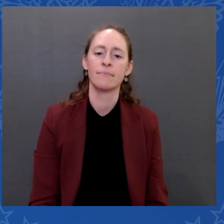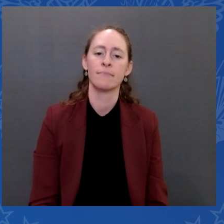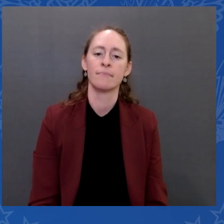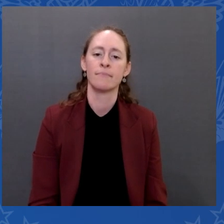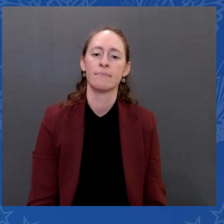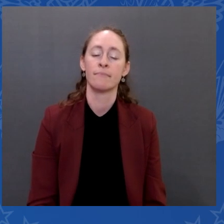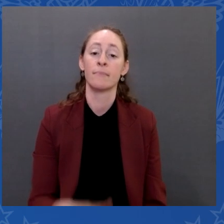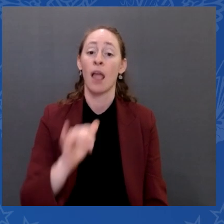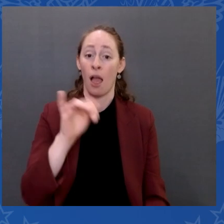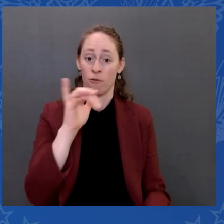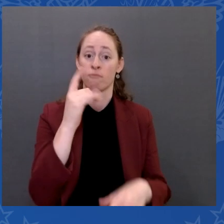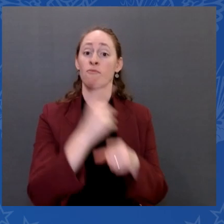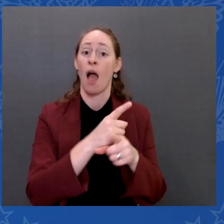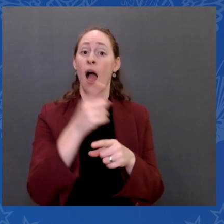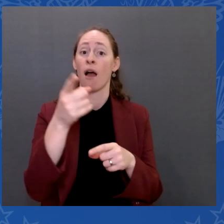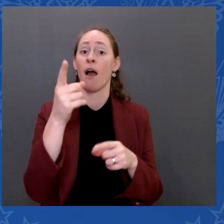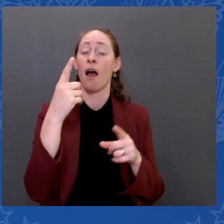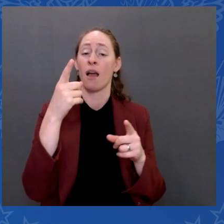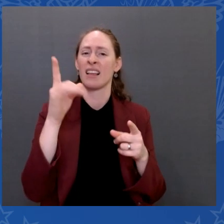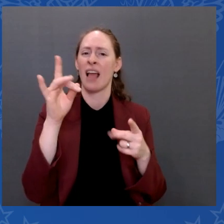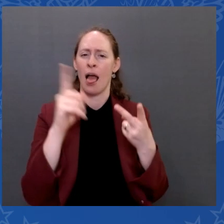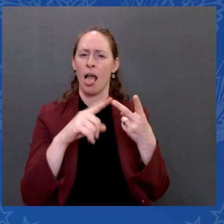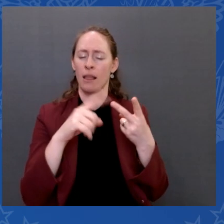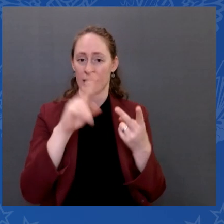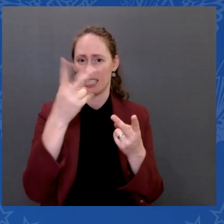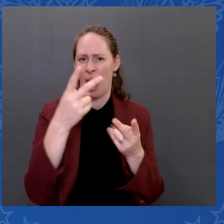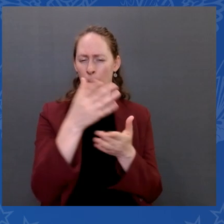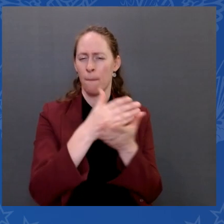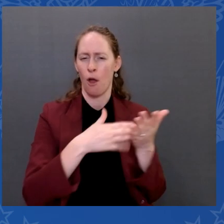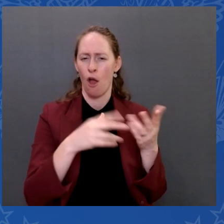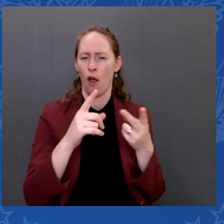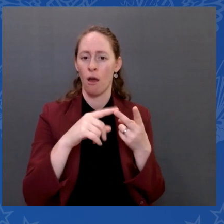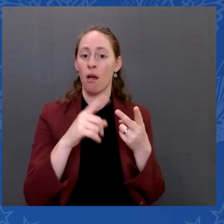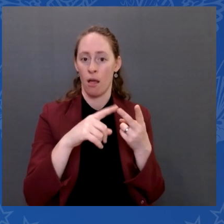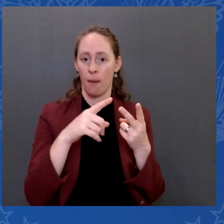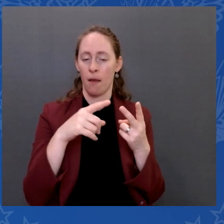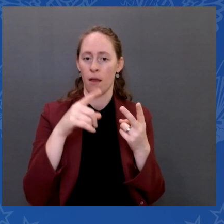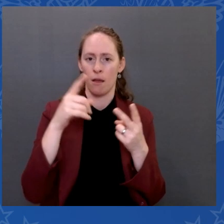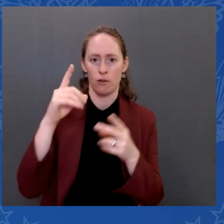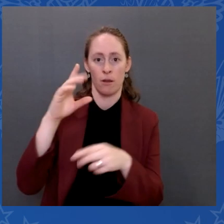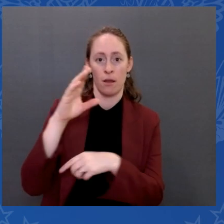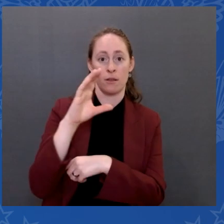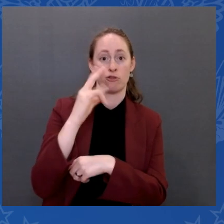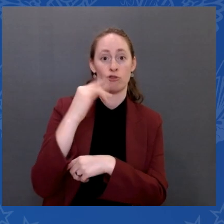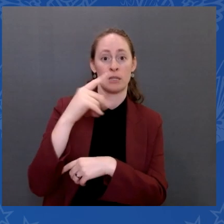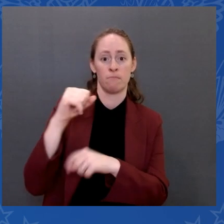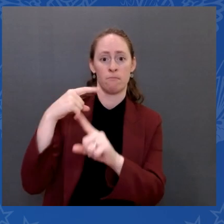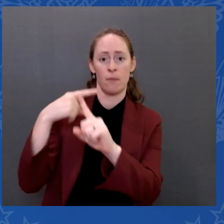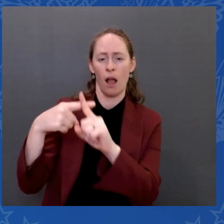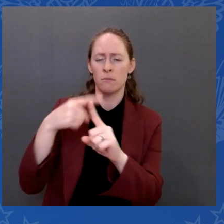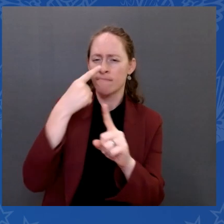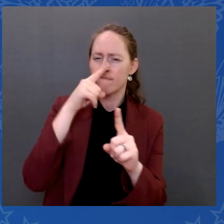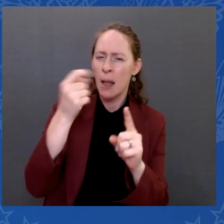Elaborate a little more on what that will encourage -- what we hope it will encourage; what kind of --